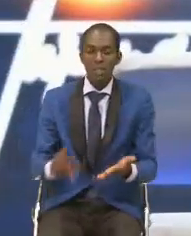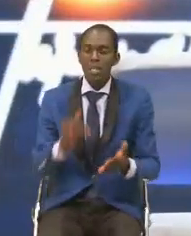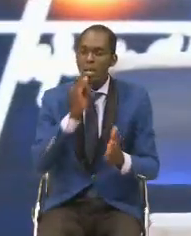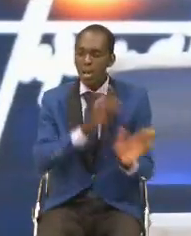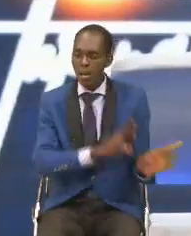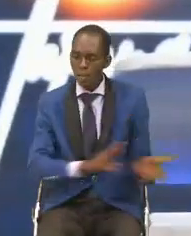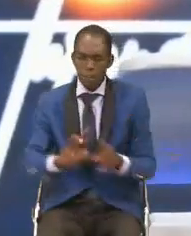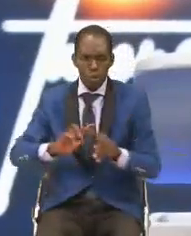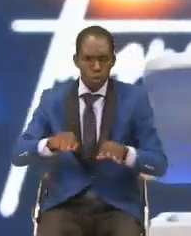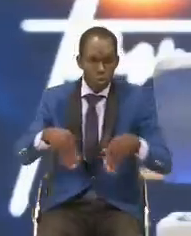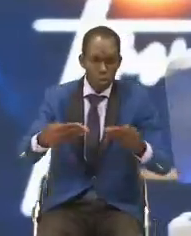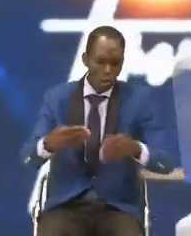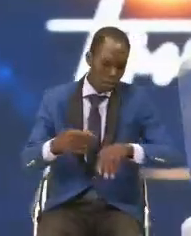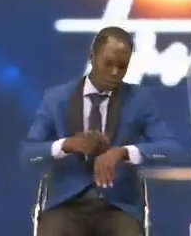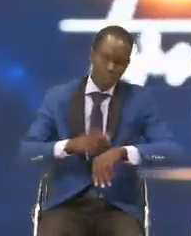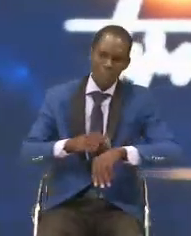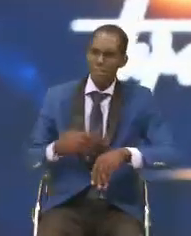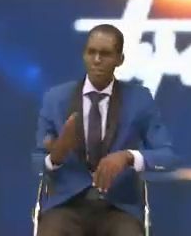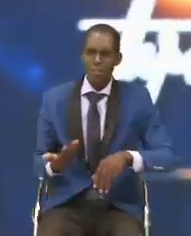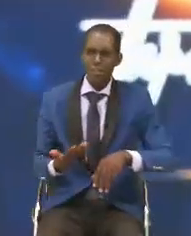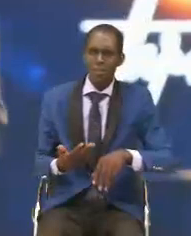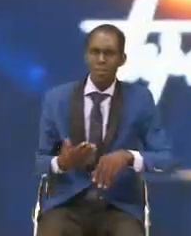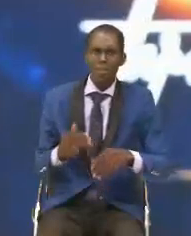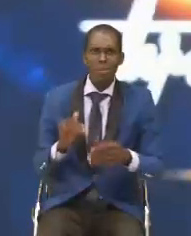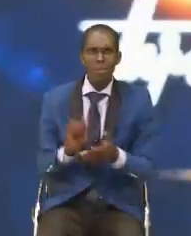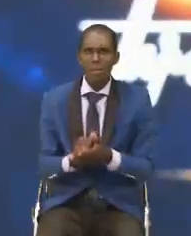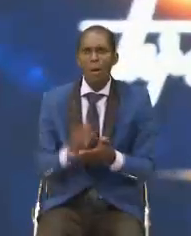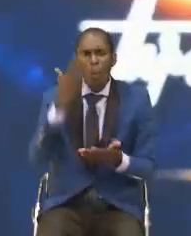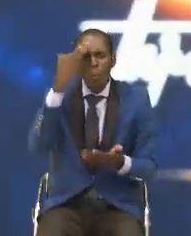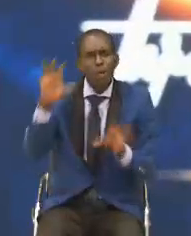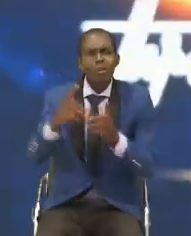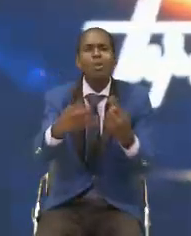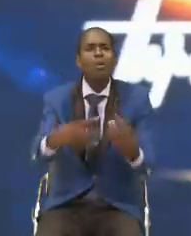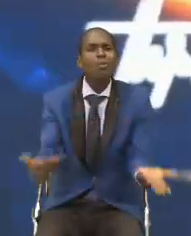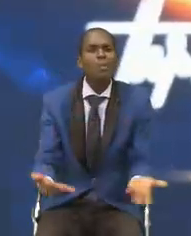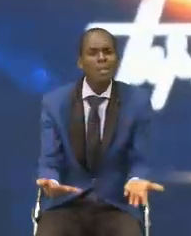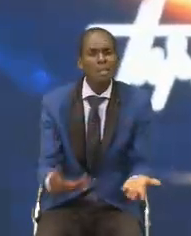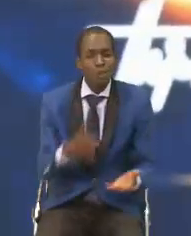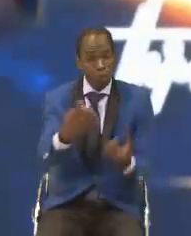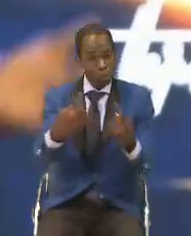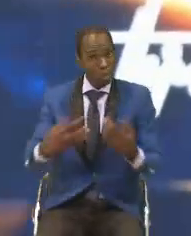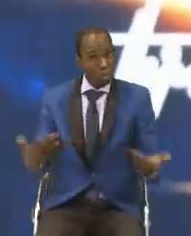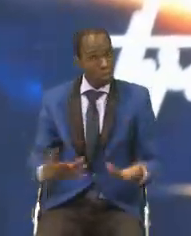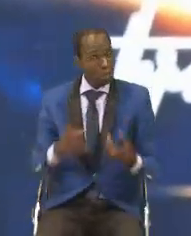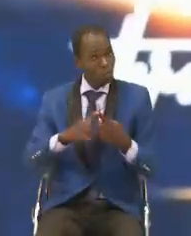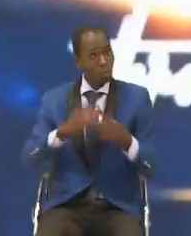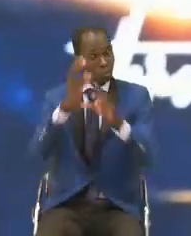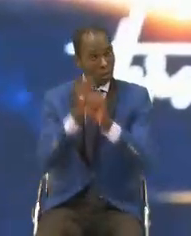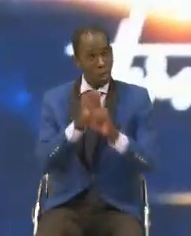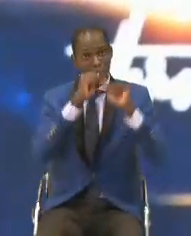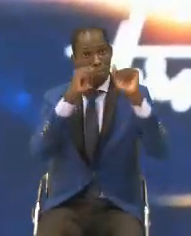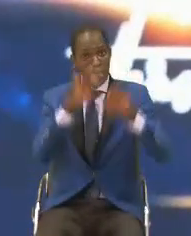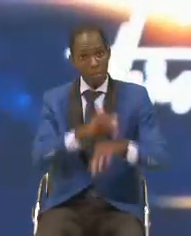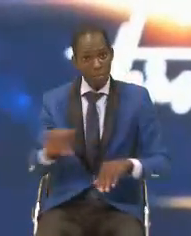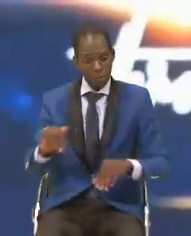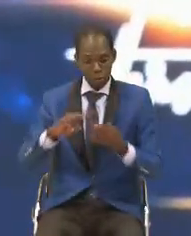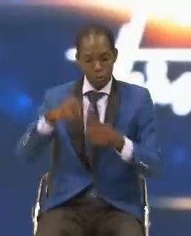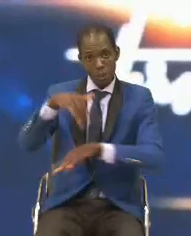while the seller is about to give him is looking at time and then he runs away why did you come you